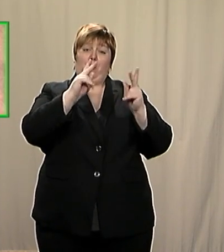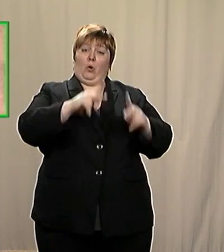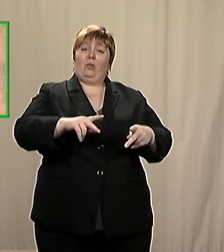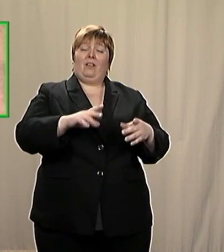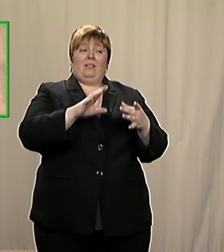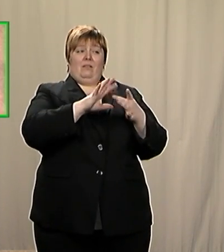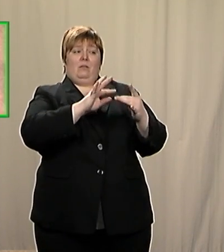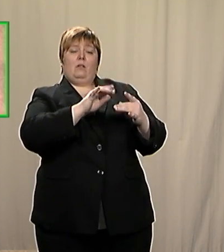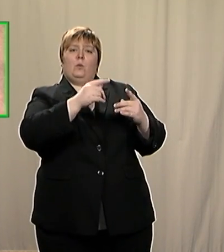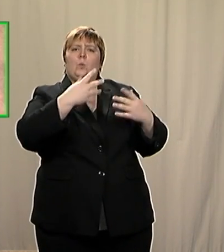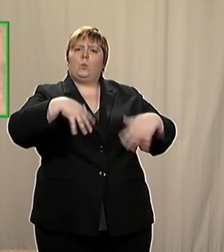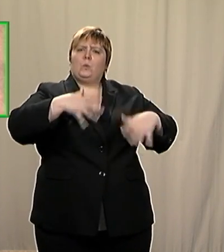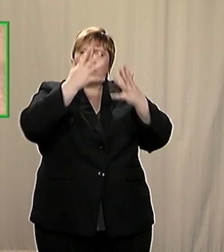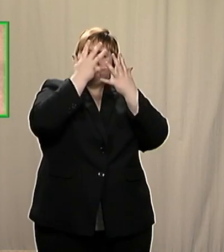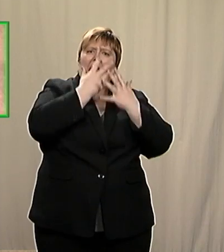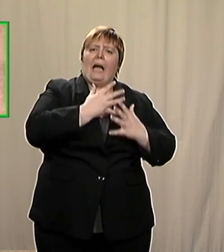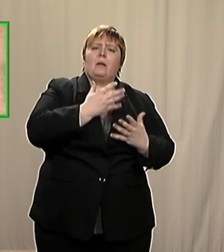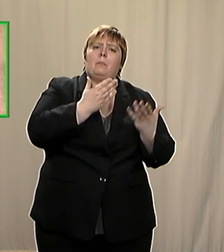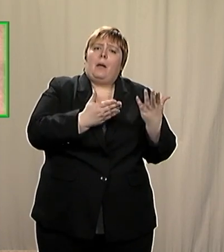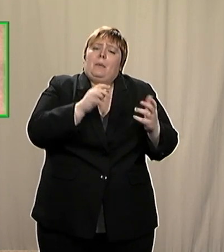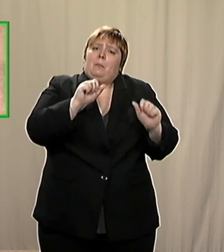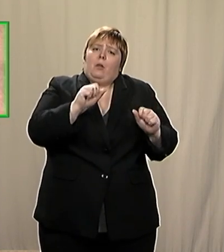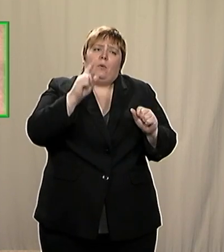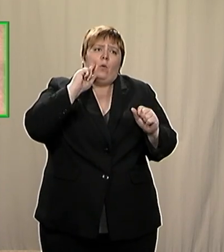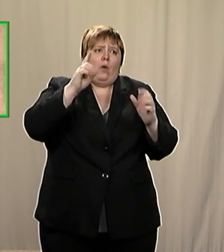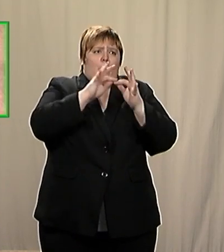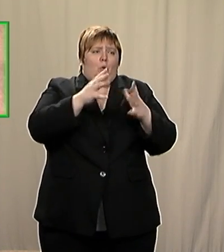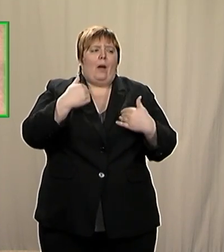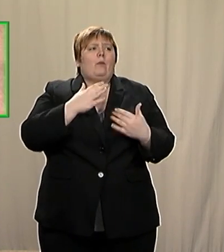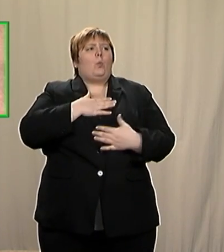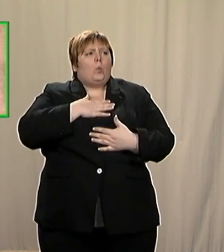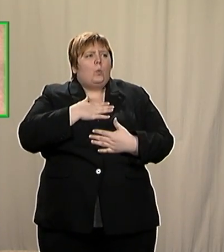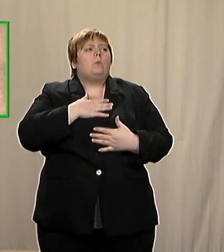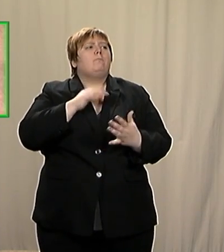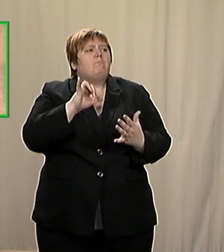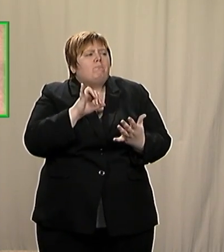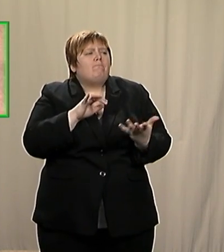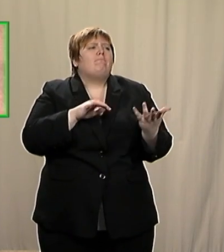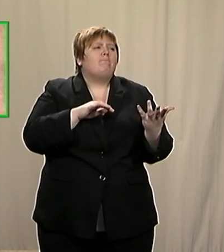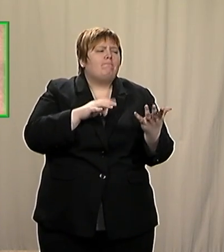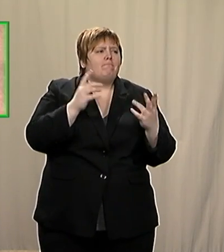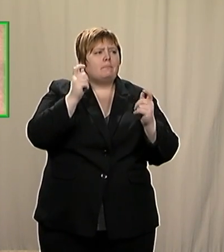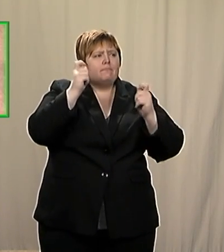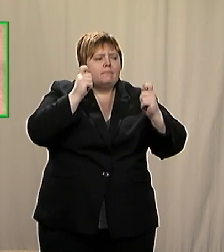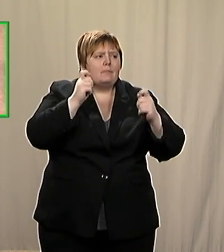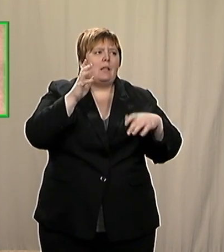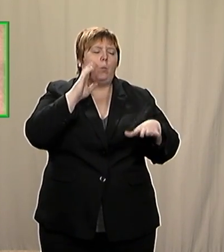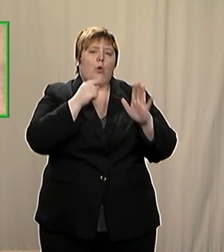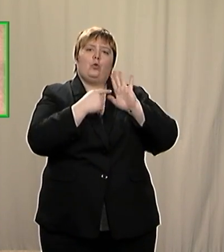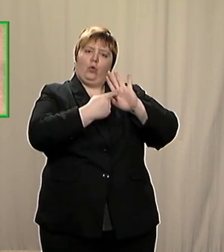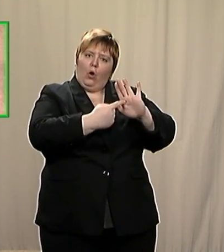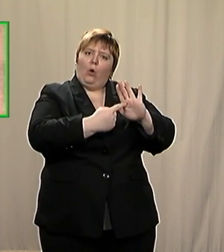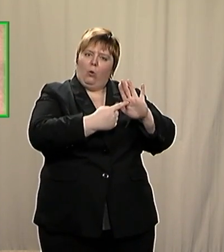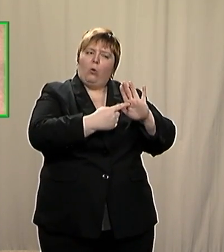the interpreter might have an empathetic reaction. A nod and a concerned look that would signal